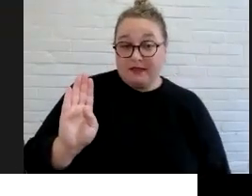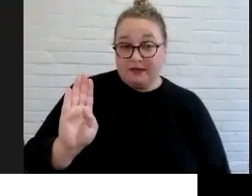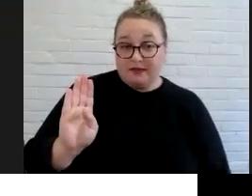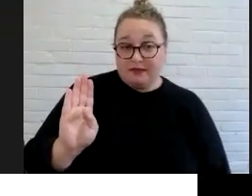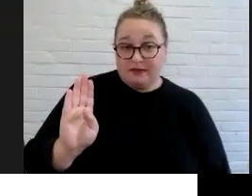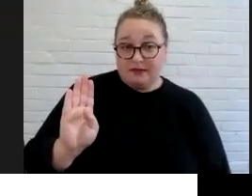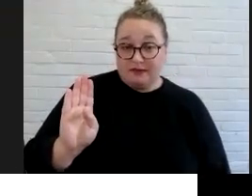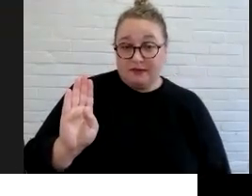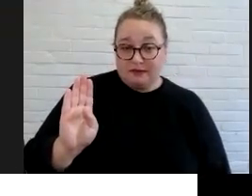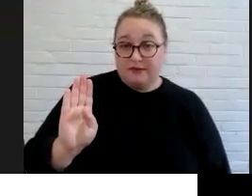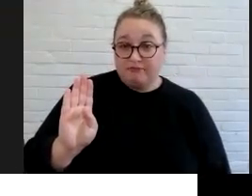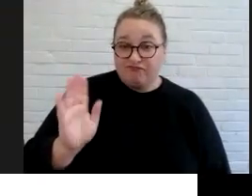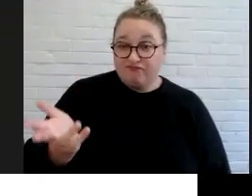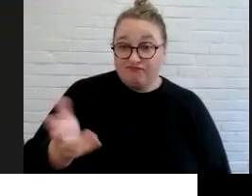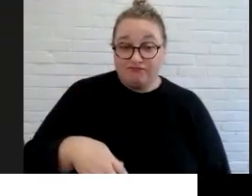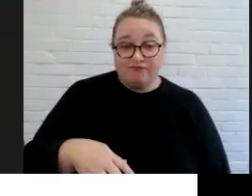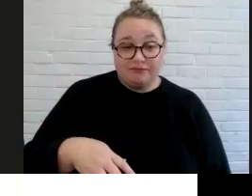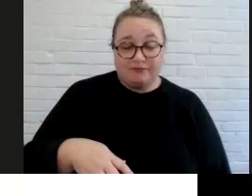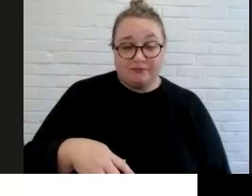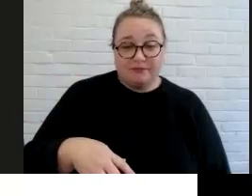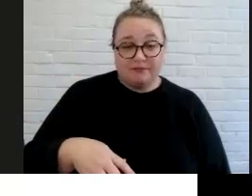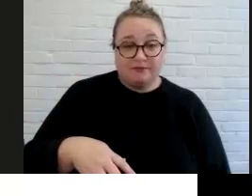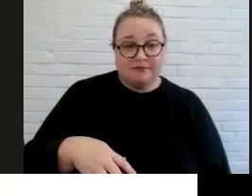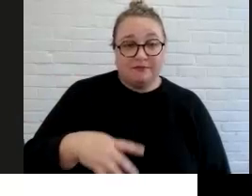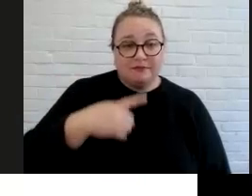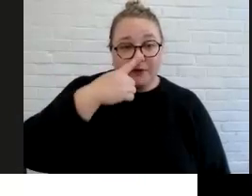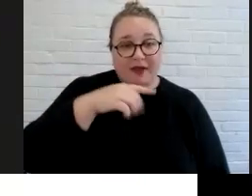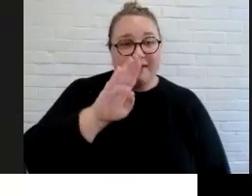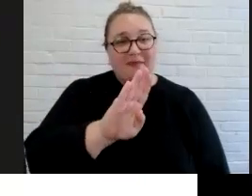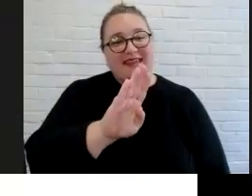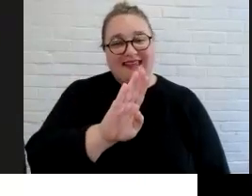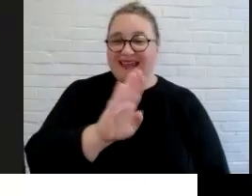Yeah. Can you put the, can you put the answer. Yay yay.